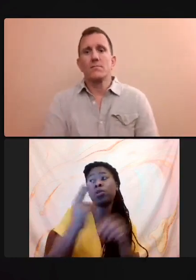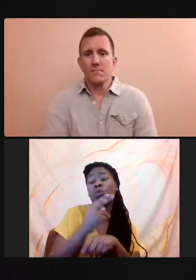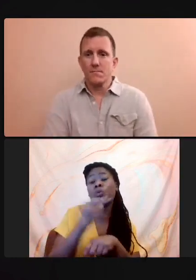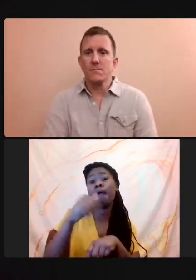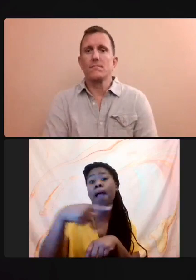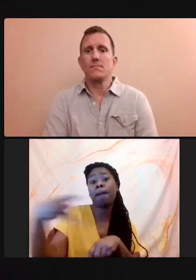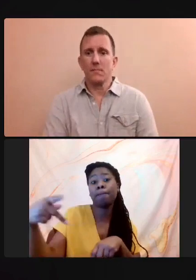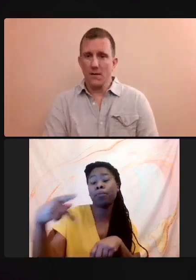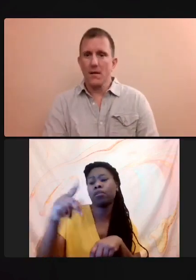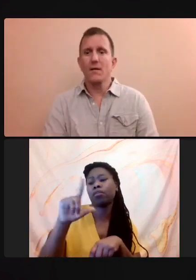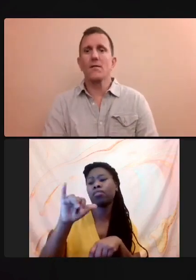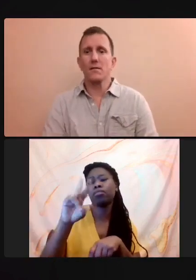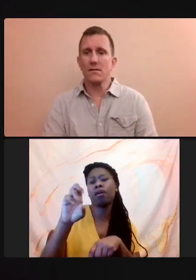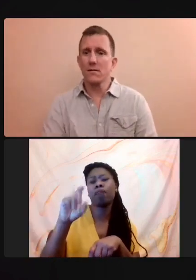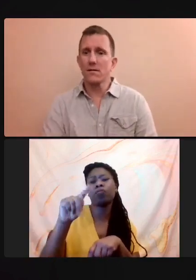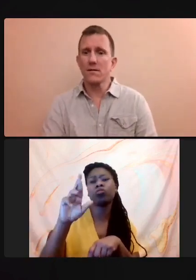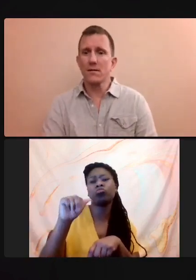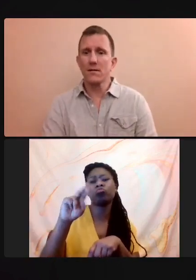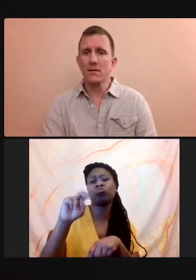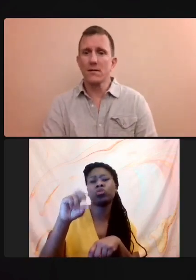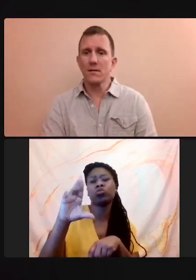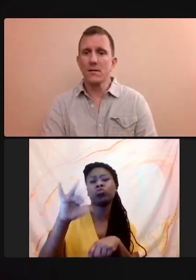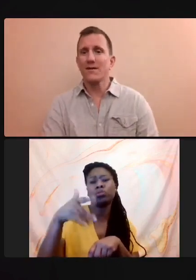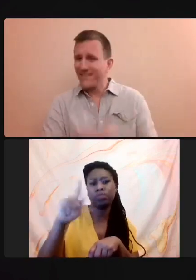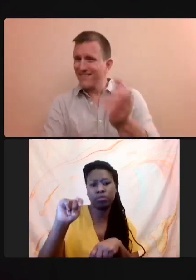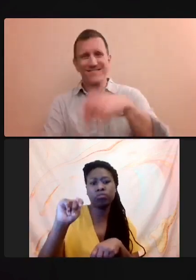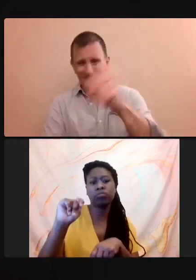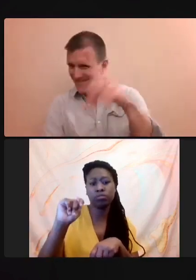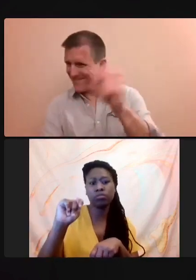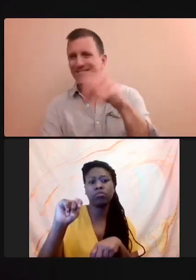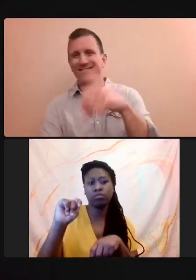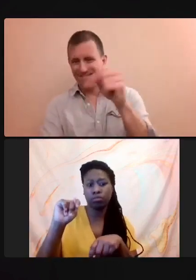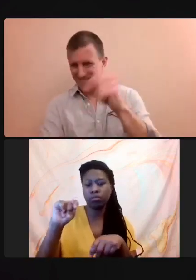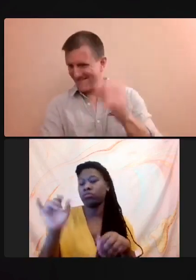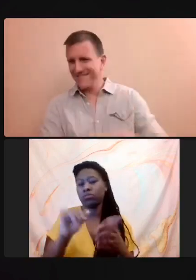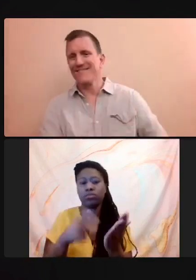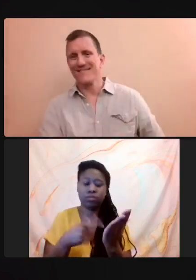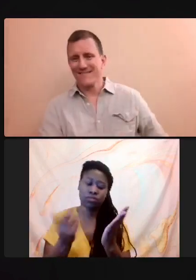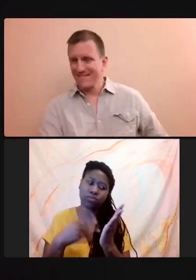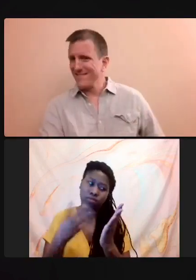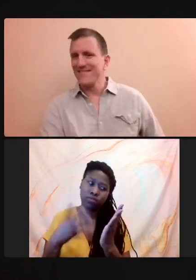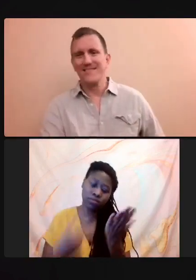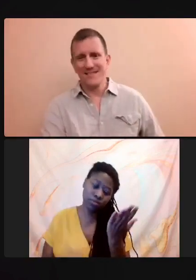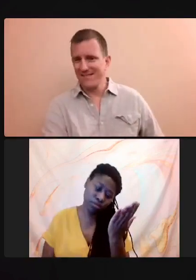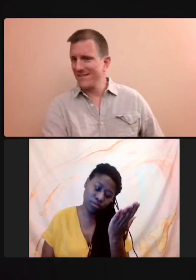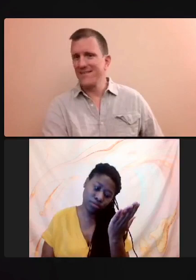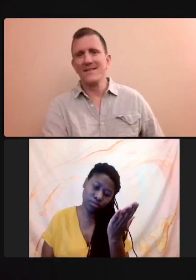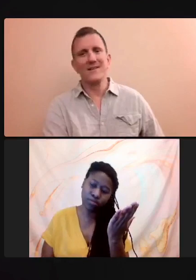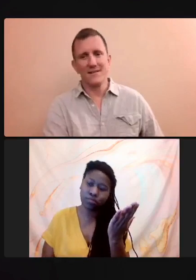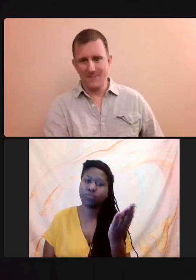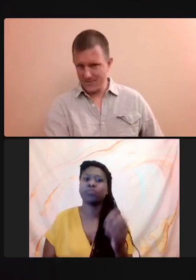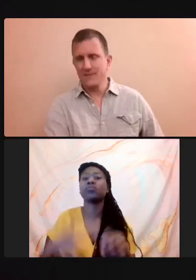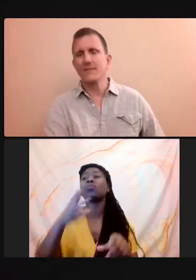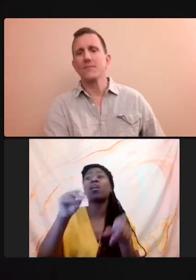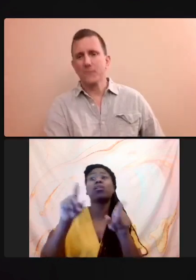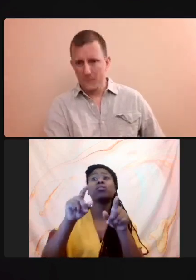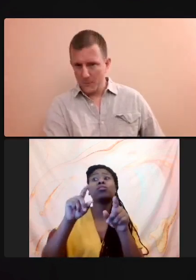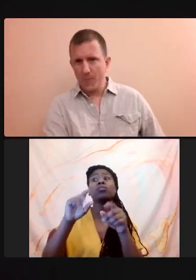It's it's just like voice to text. Yeah. So if I'm signing and I have my student that I'm mentoring, they're with me